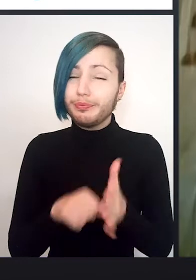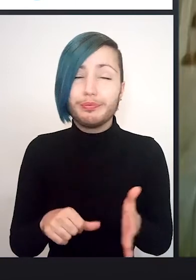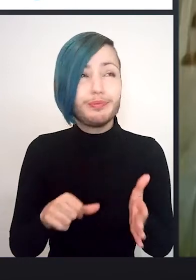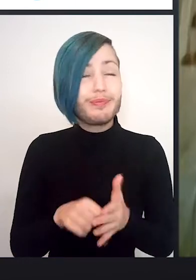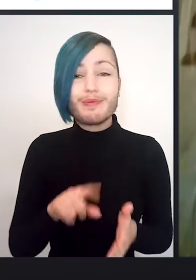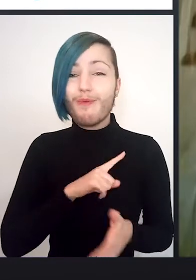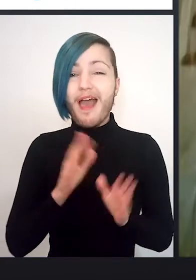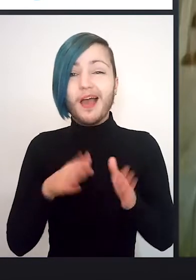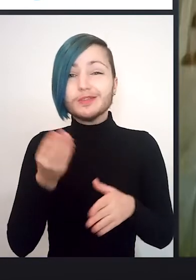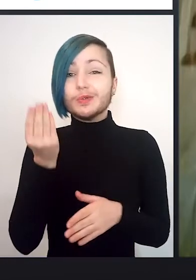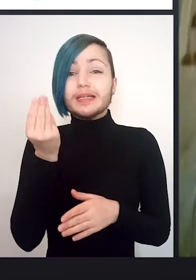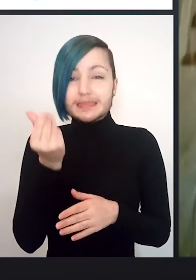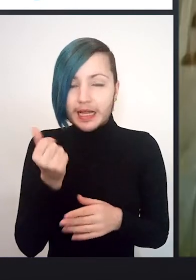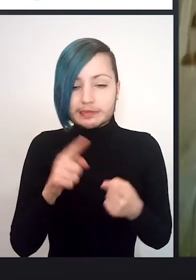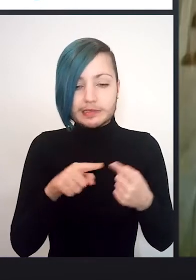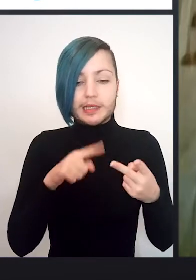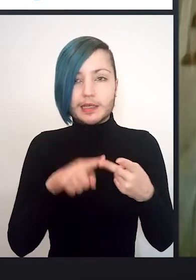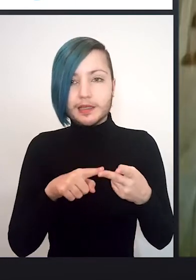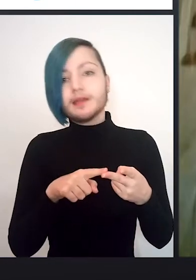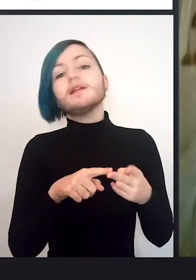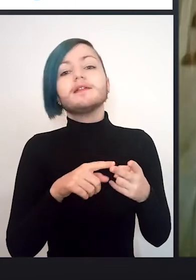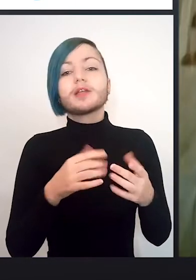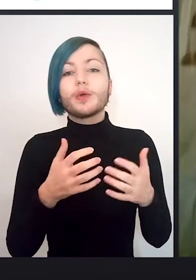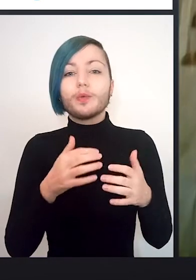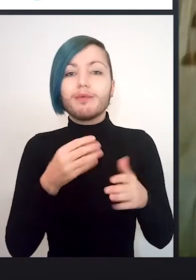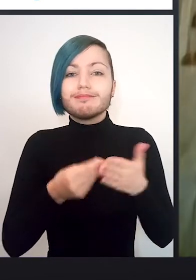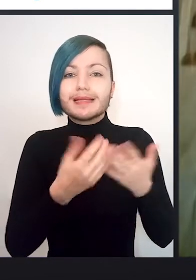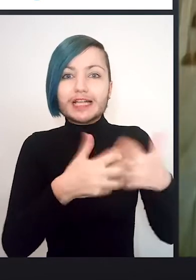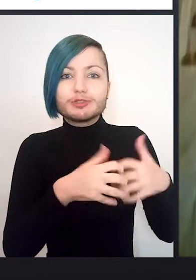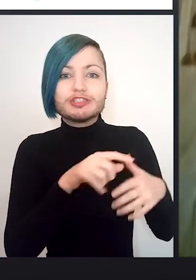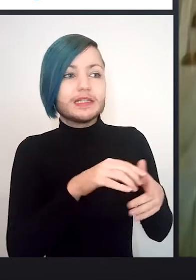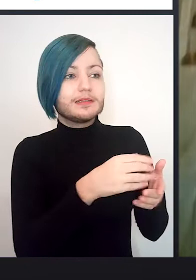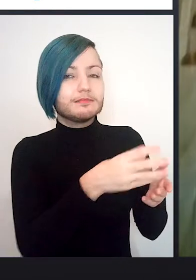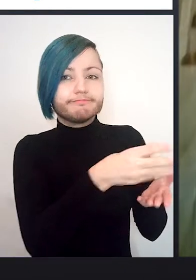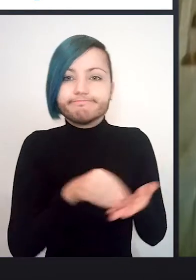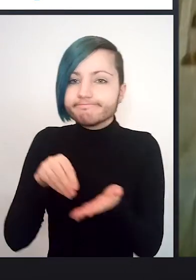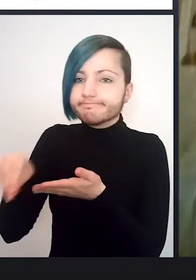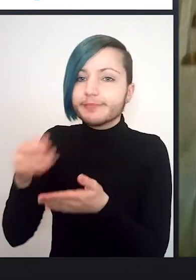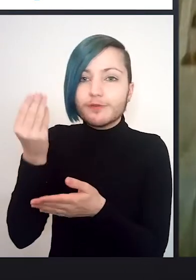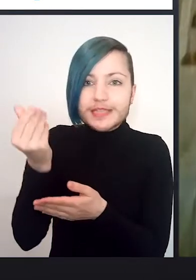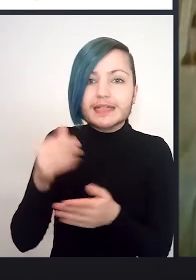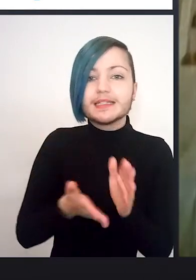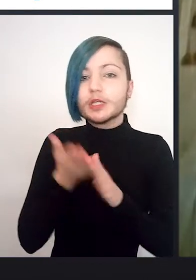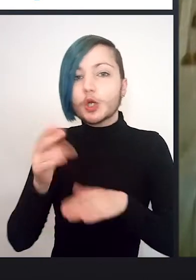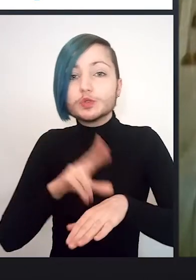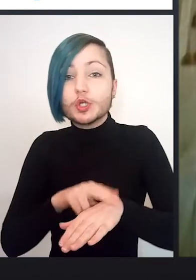cause I had to get a taxi and going to get the cash out from the cash till to pay for the taxi and then go to the surgery,